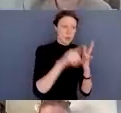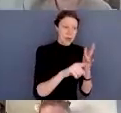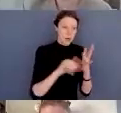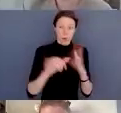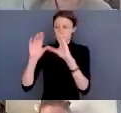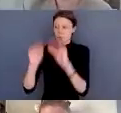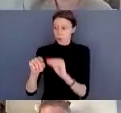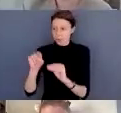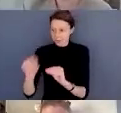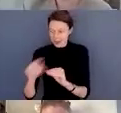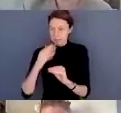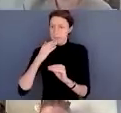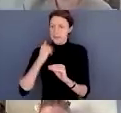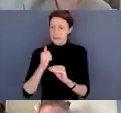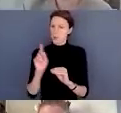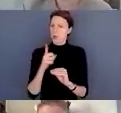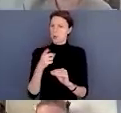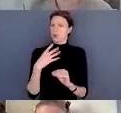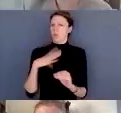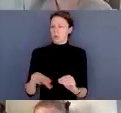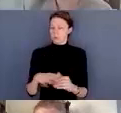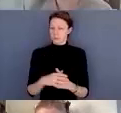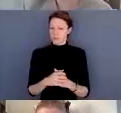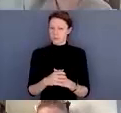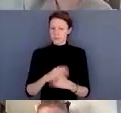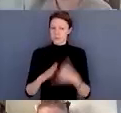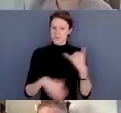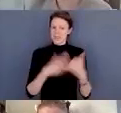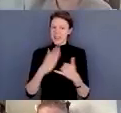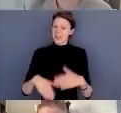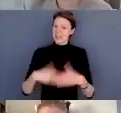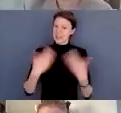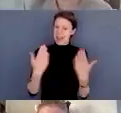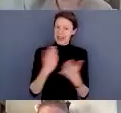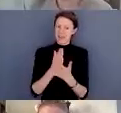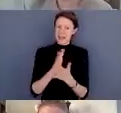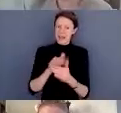day we're about changing minds and persuading people, and I just say that right at the top to